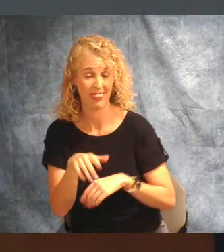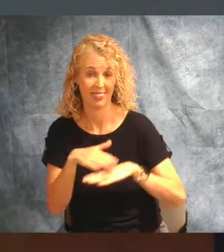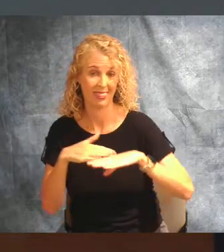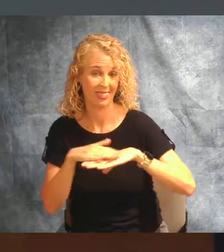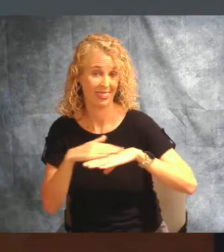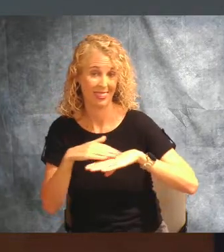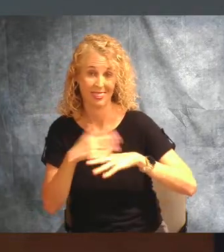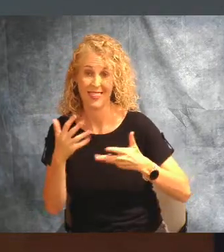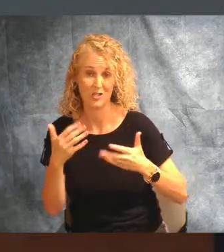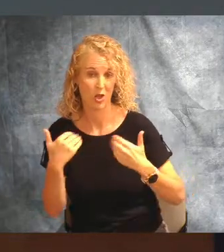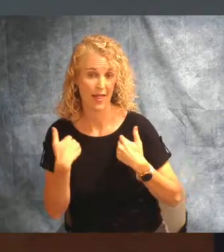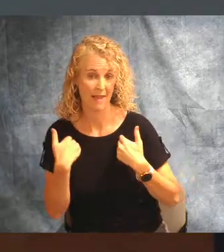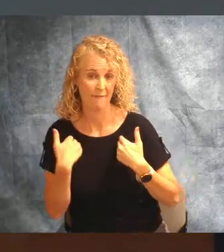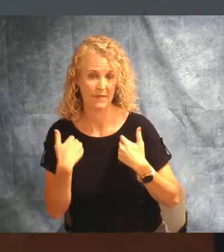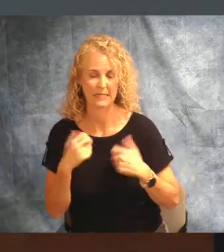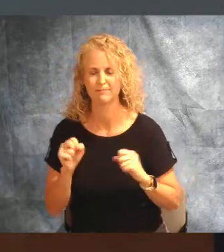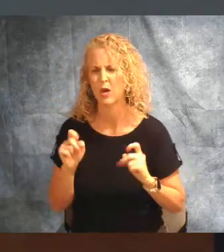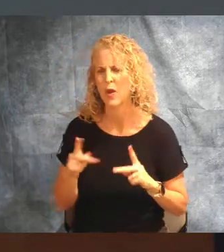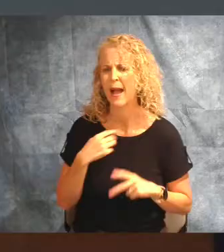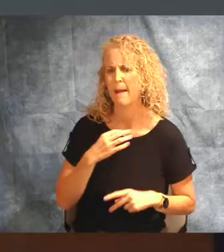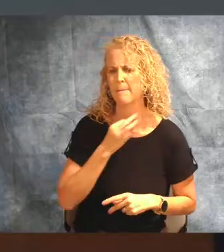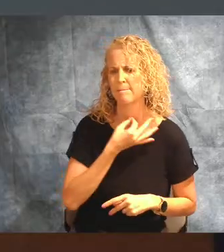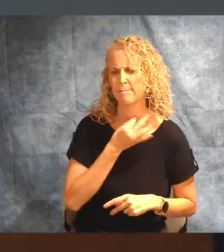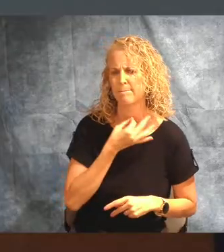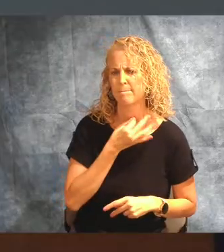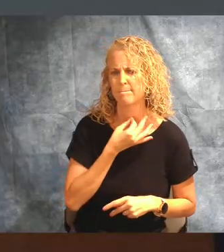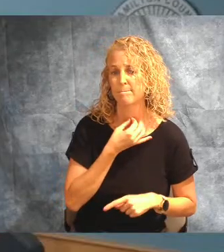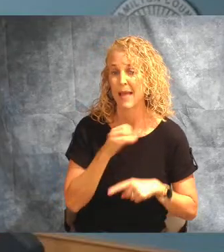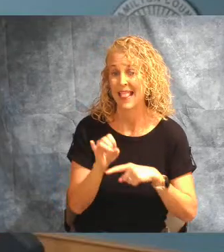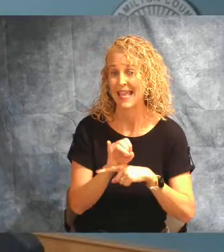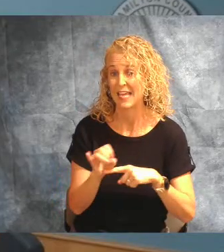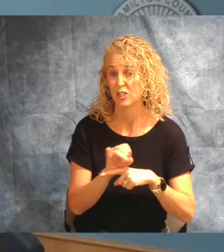came through in the budget adjustment. I guess I'm wondering if they're interning at the help center,